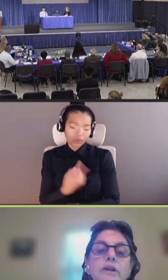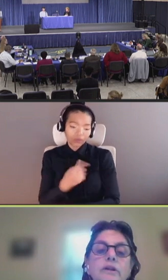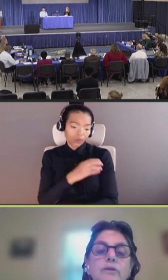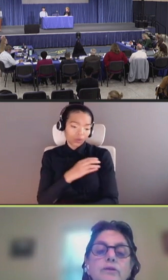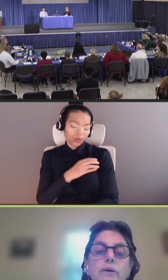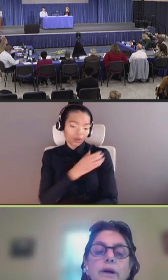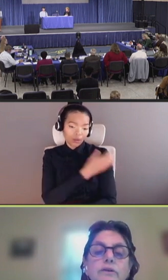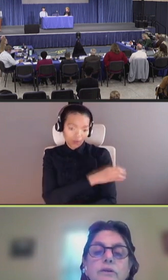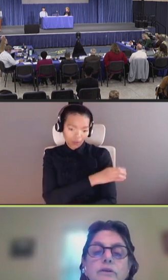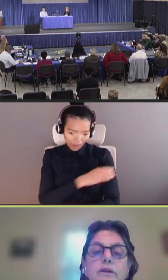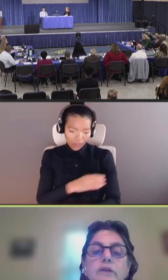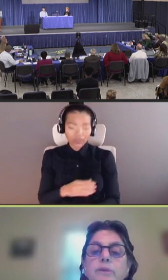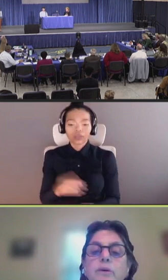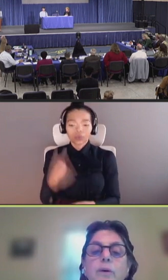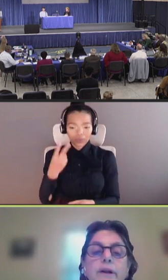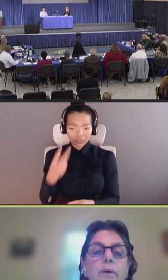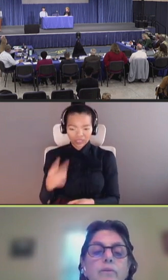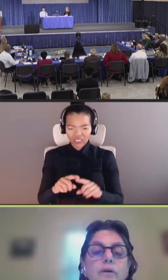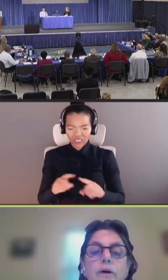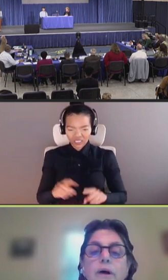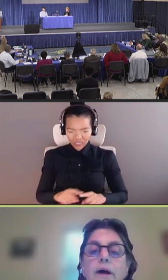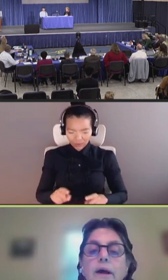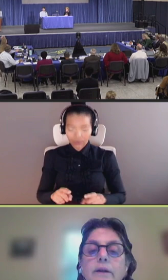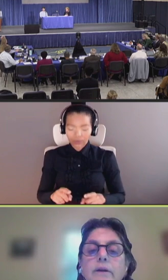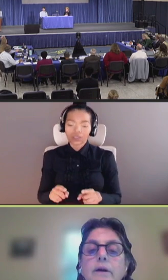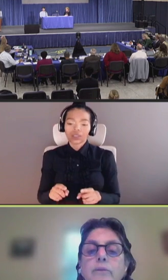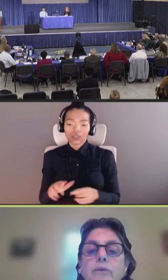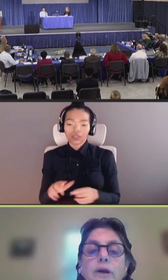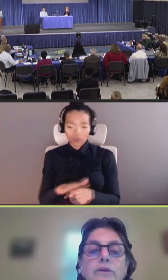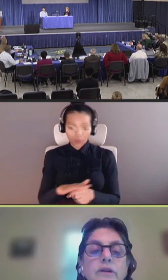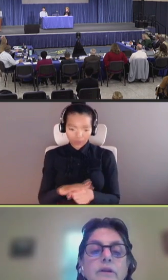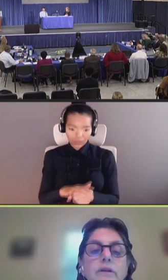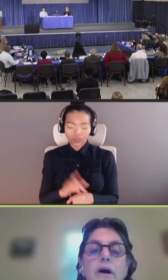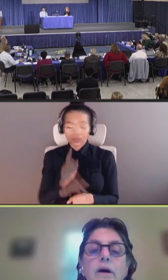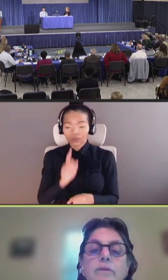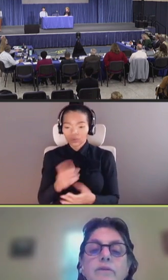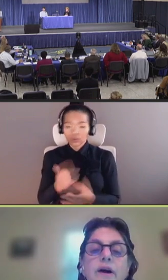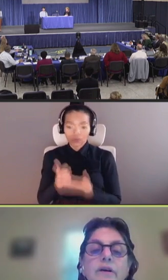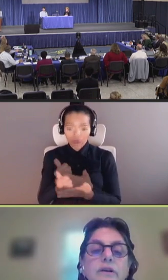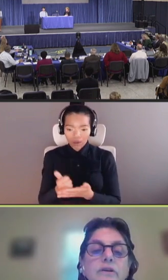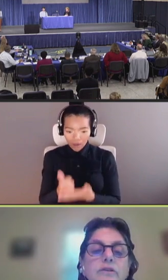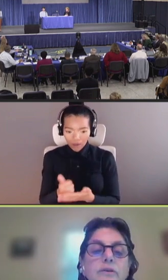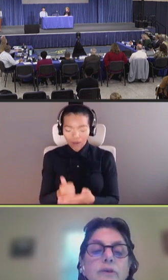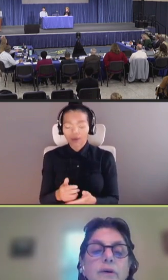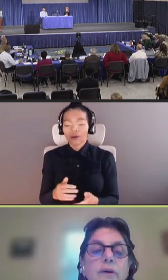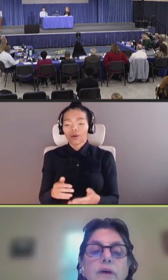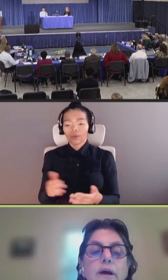in those locations. And that's been quite helpful in raising the vaccination rates.